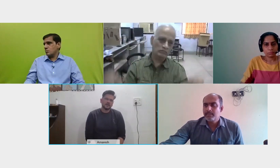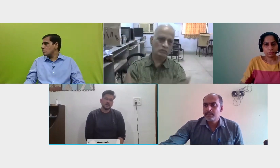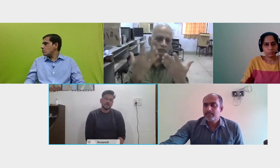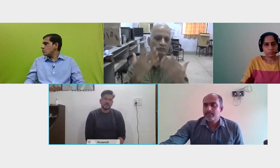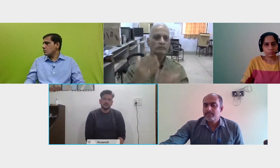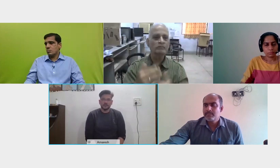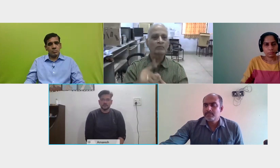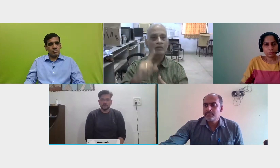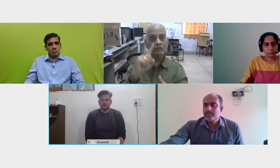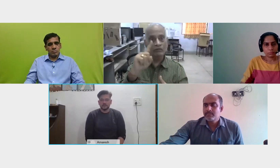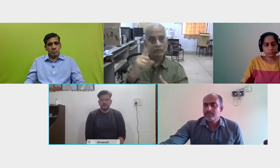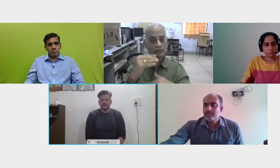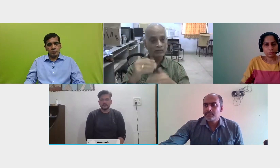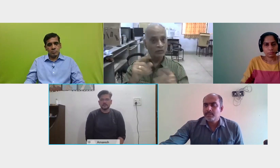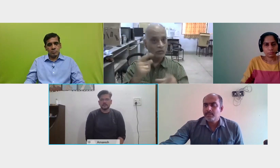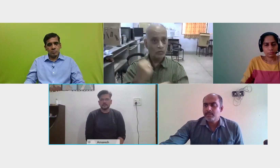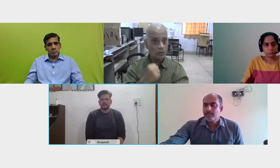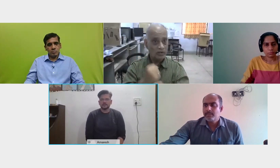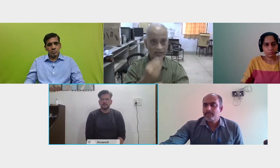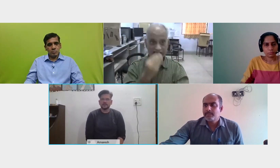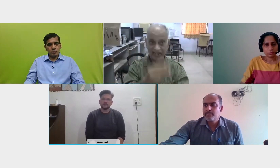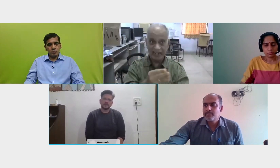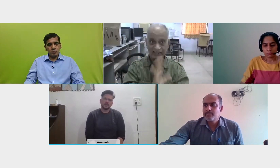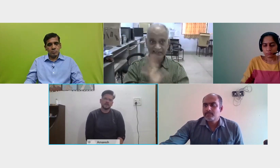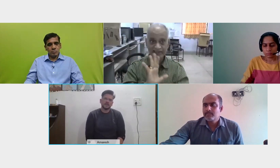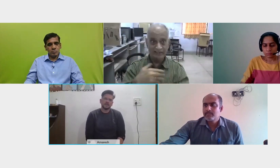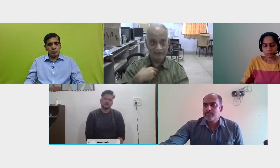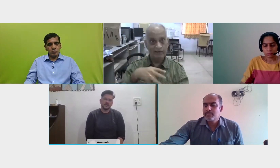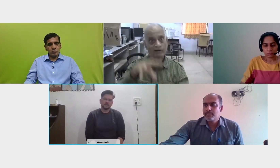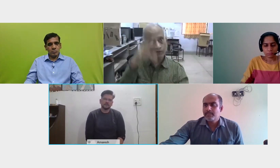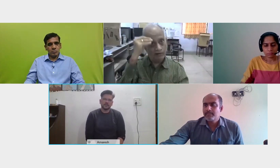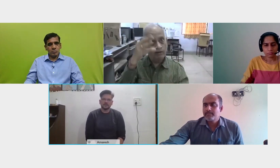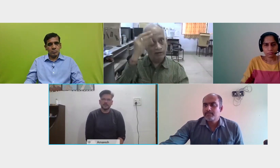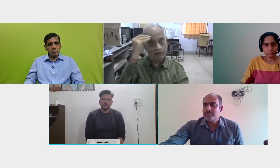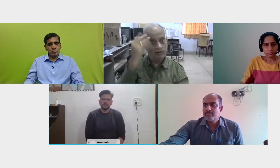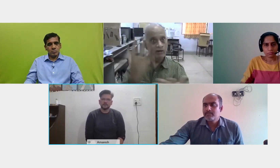my son Amaresh was also selected and we had a team of another three people and we started